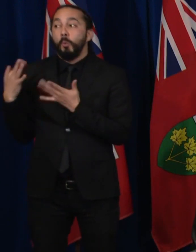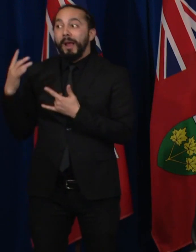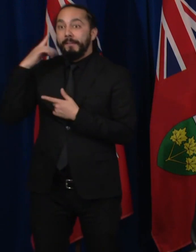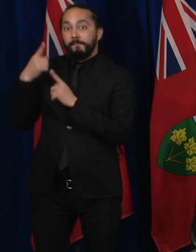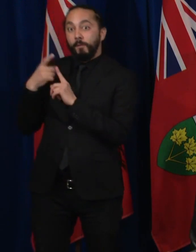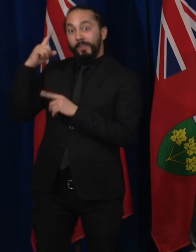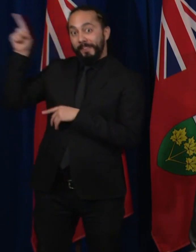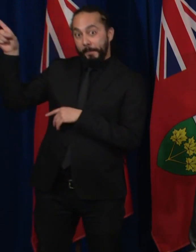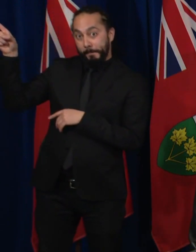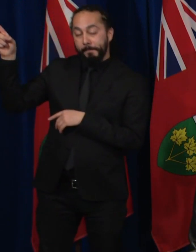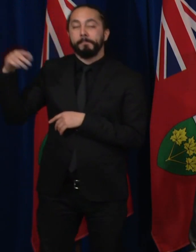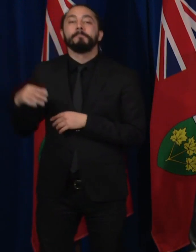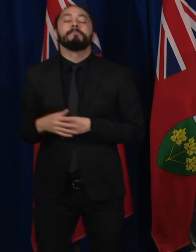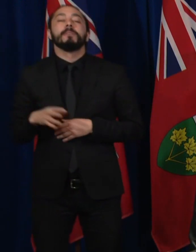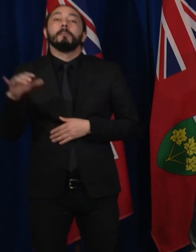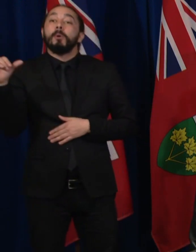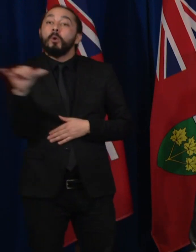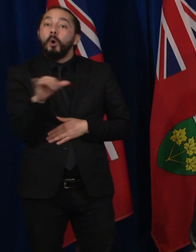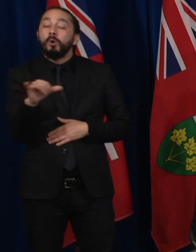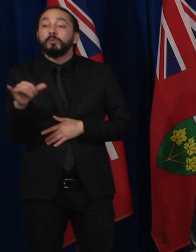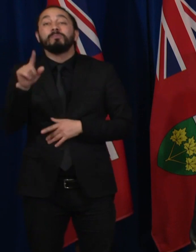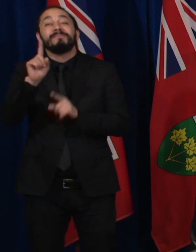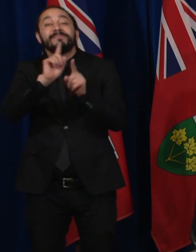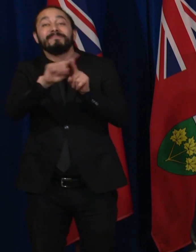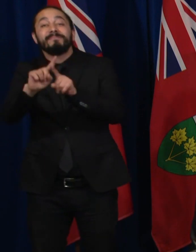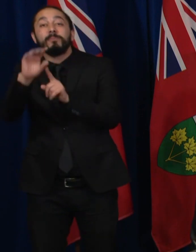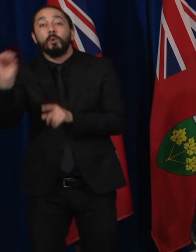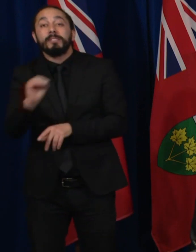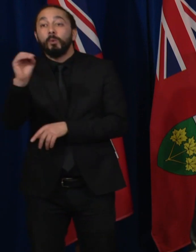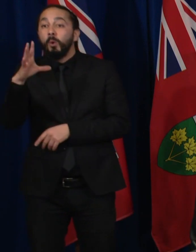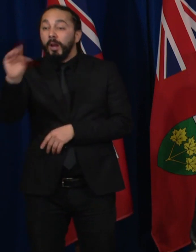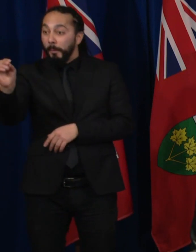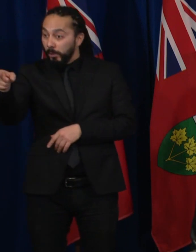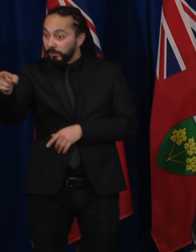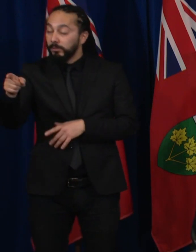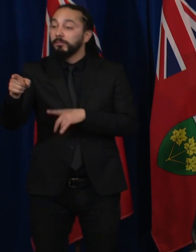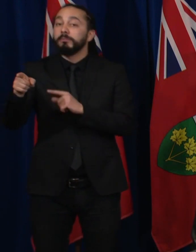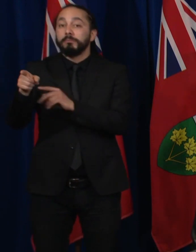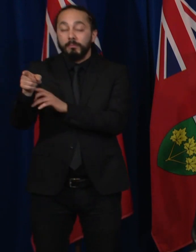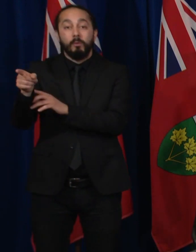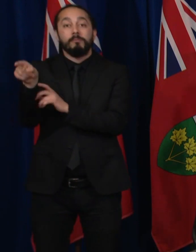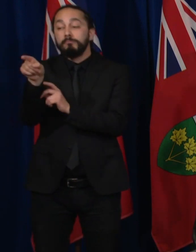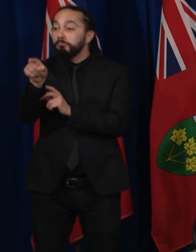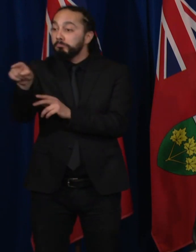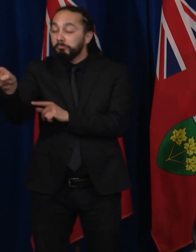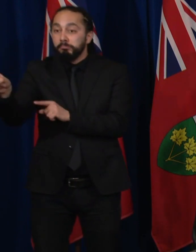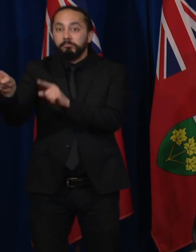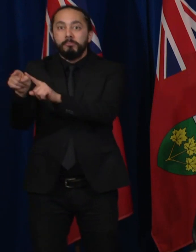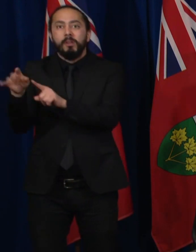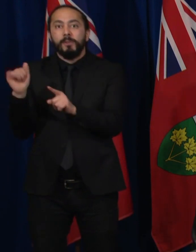But we're also reaching tout to Ontario companies, who are actively testing whether that nation, or any nation so conceived, involved in changing their production lines, doing whatever they can to